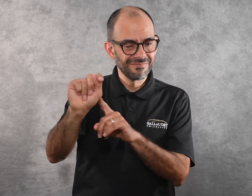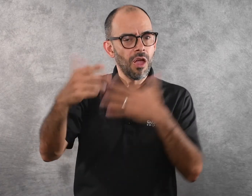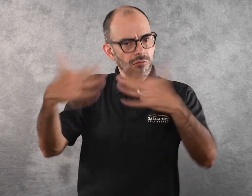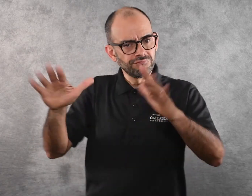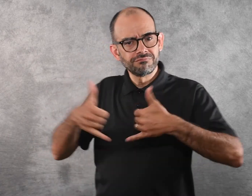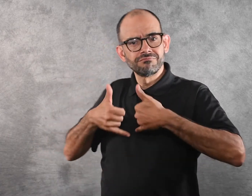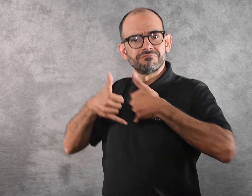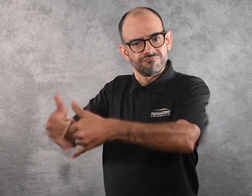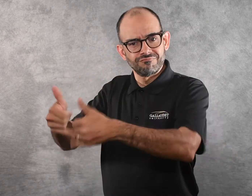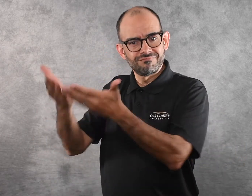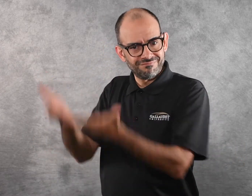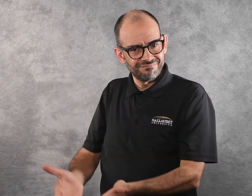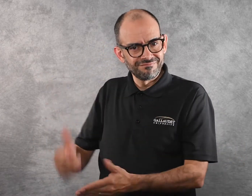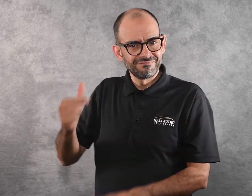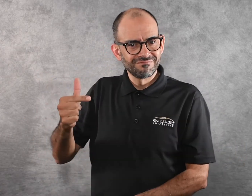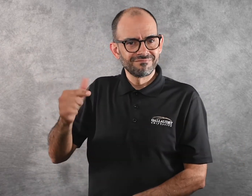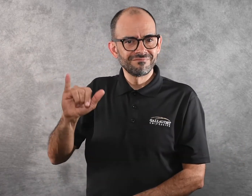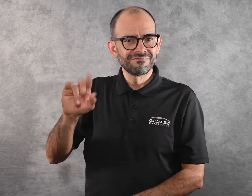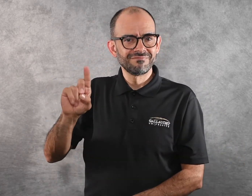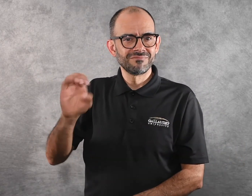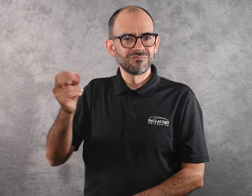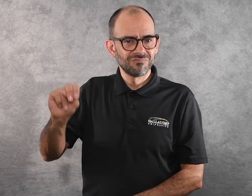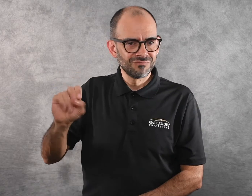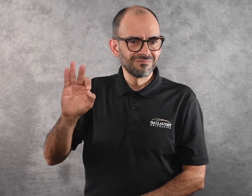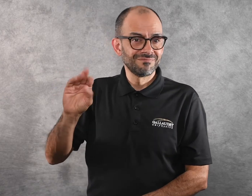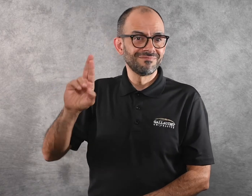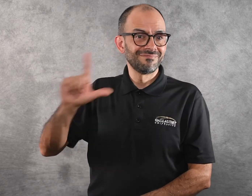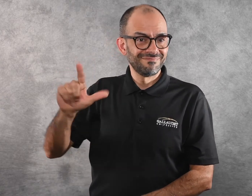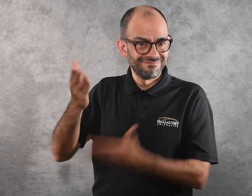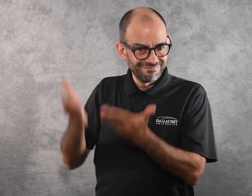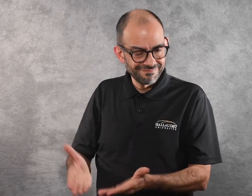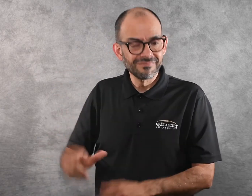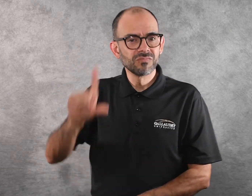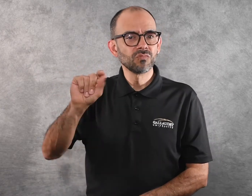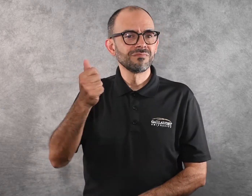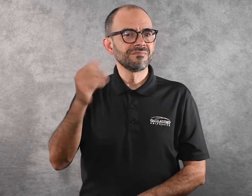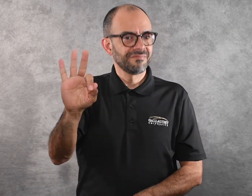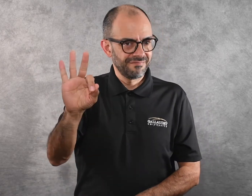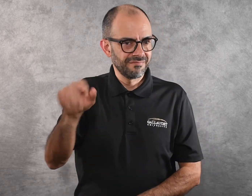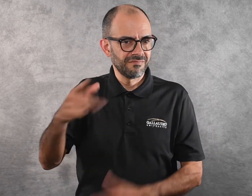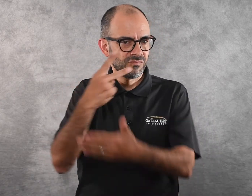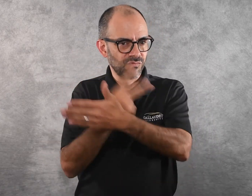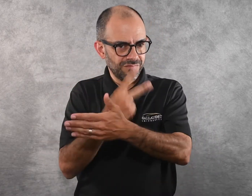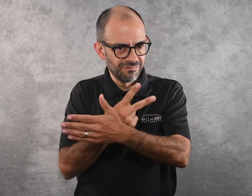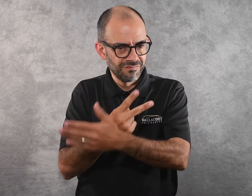has been awarded to Gideon Firl, a 2019 graduate